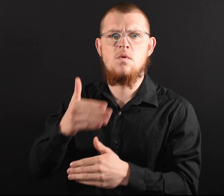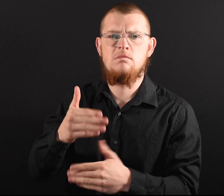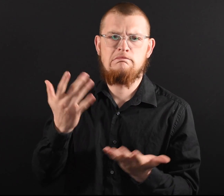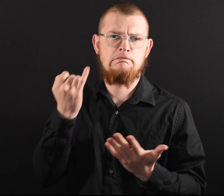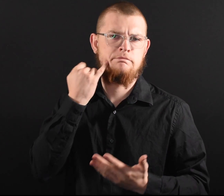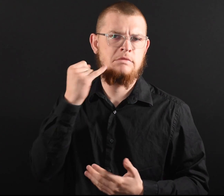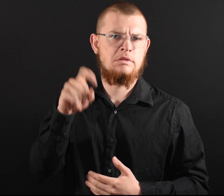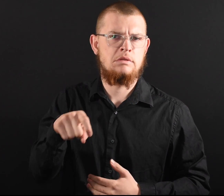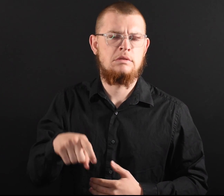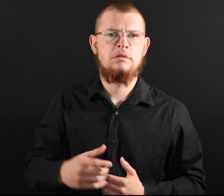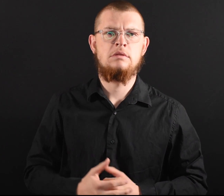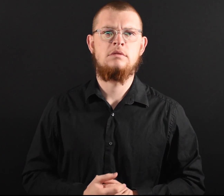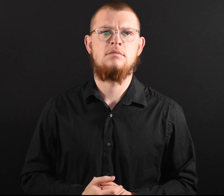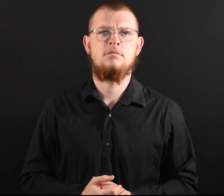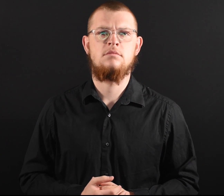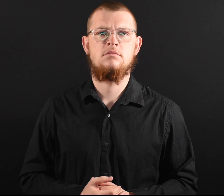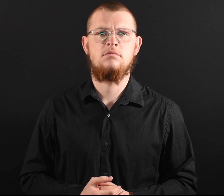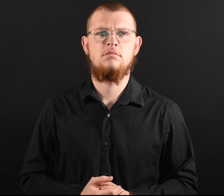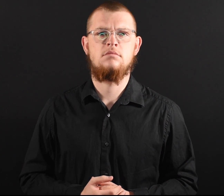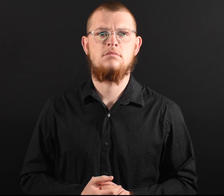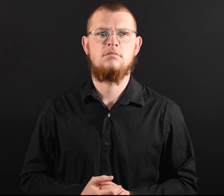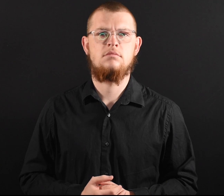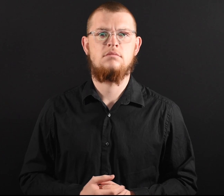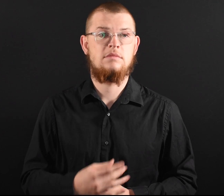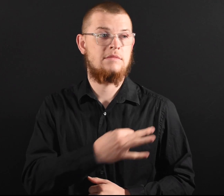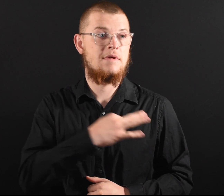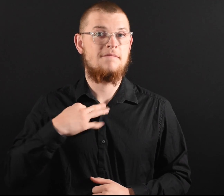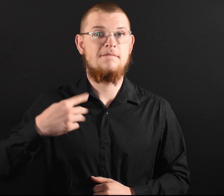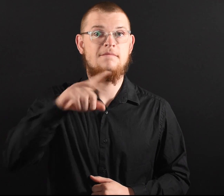needed (example: acquire bag valve mask to eliminate the need for mouth to mouth resuscitation). ●